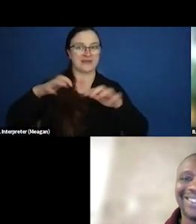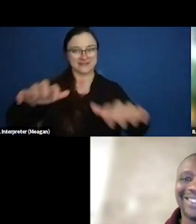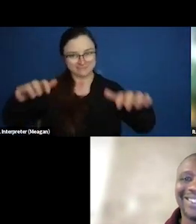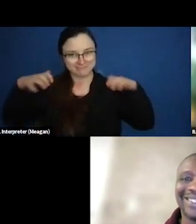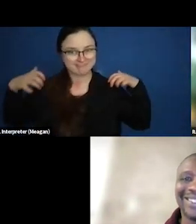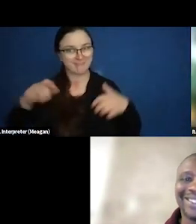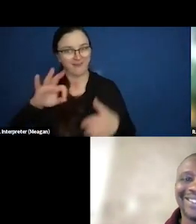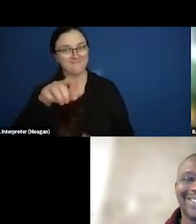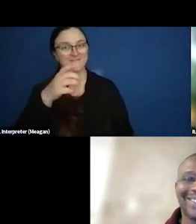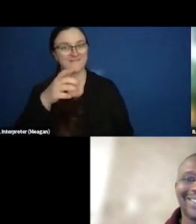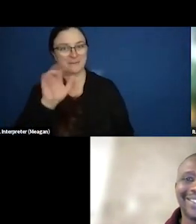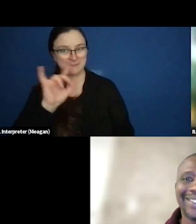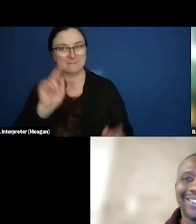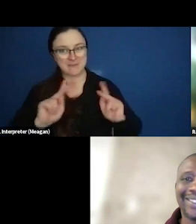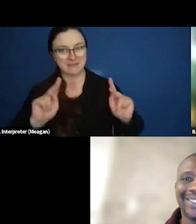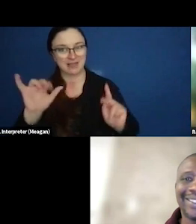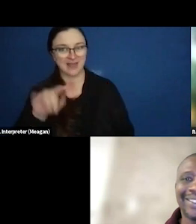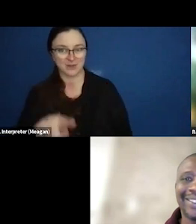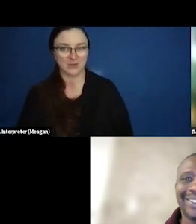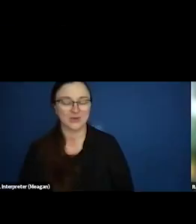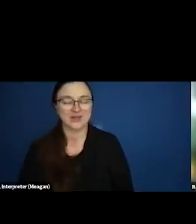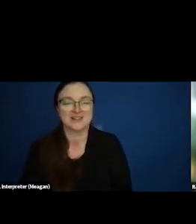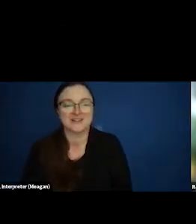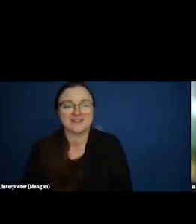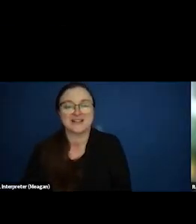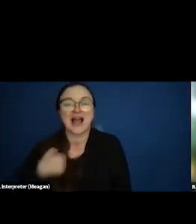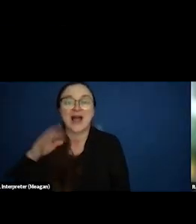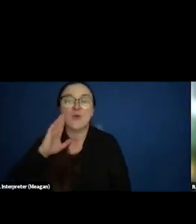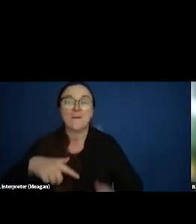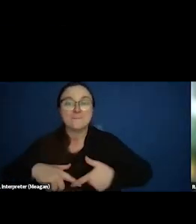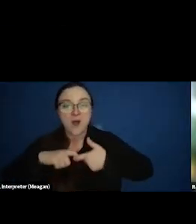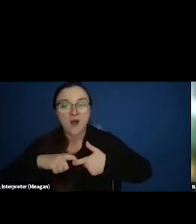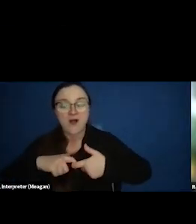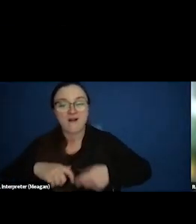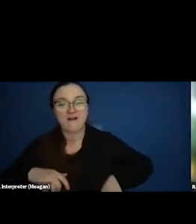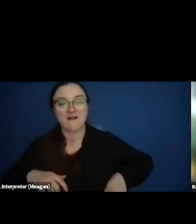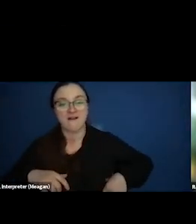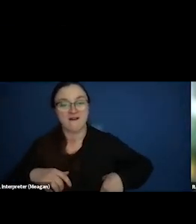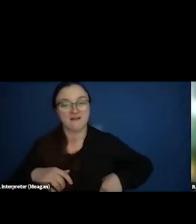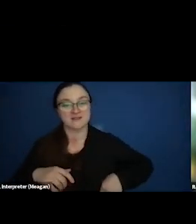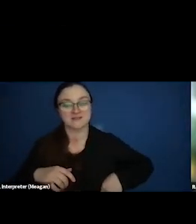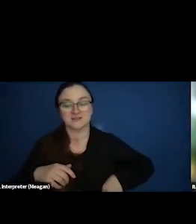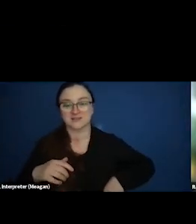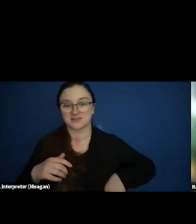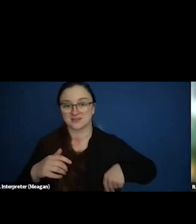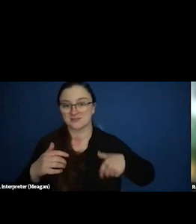So I will just pause to ask: Are there any questions